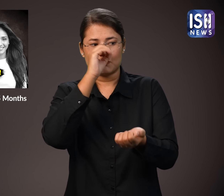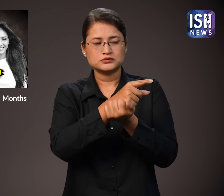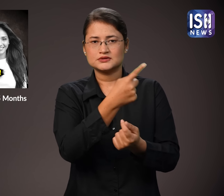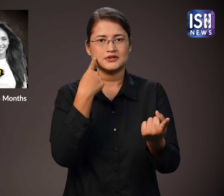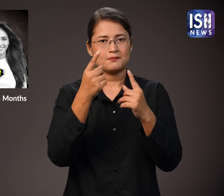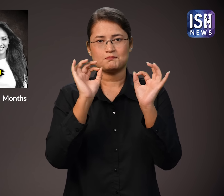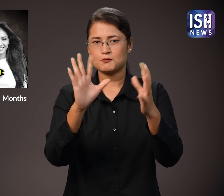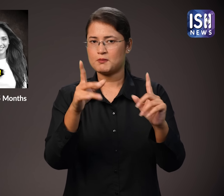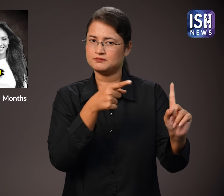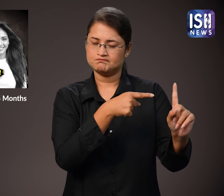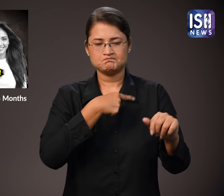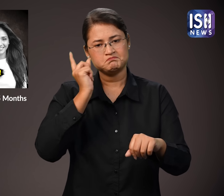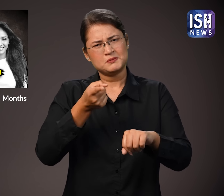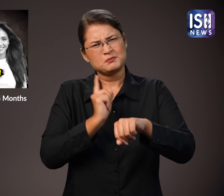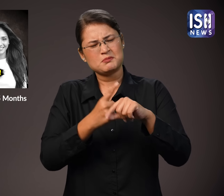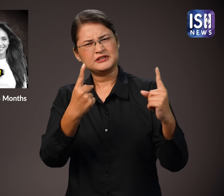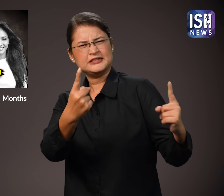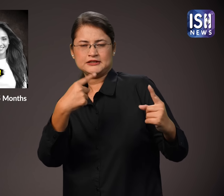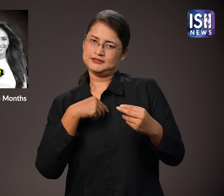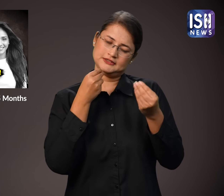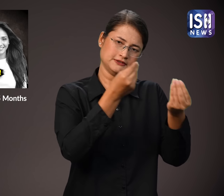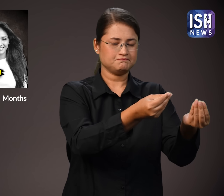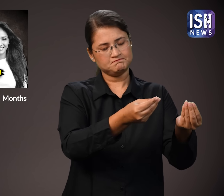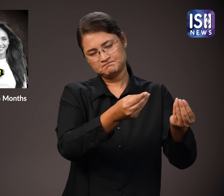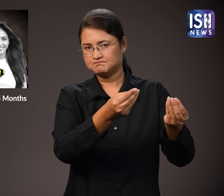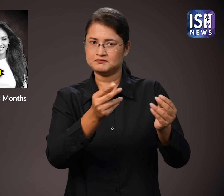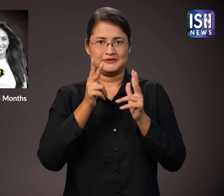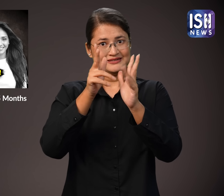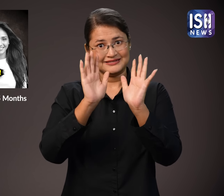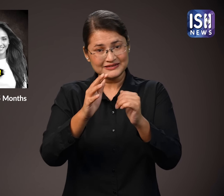the investigating officer failed to provide the belt, and action may be taken against the officer.